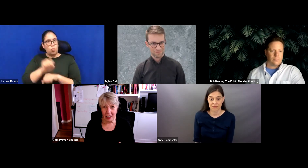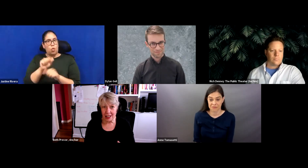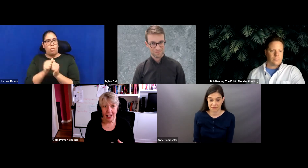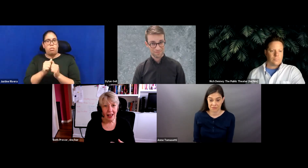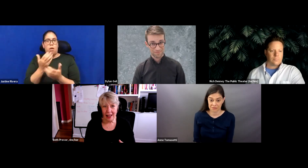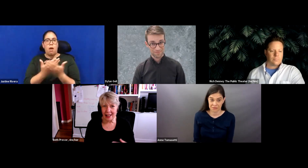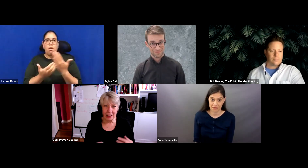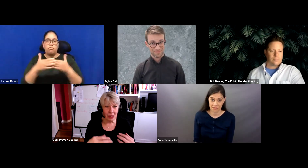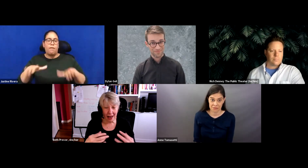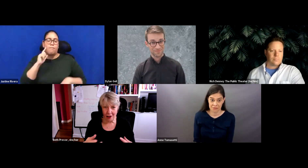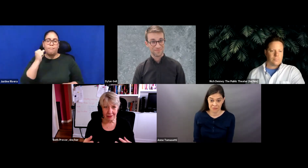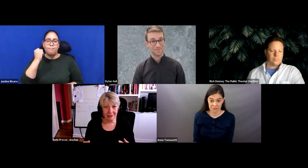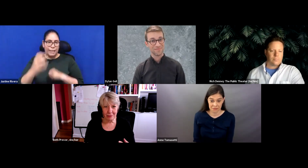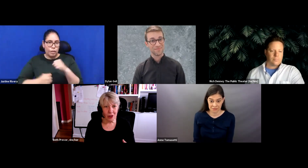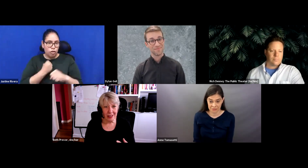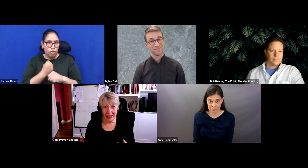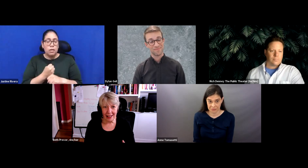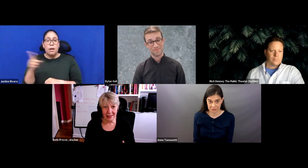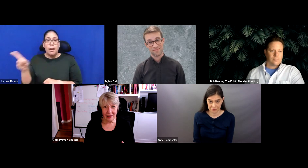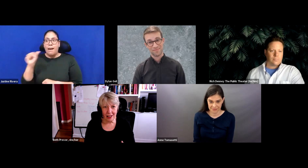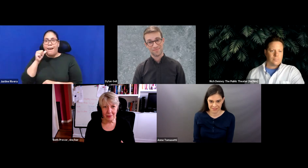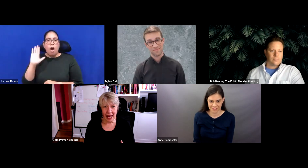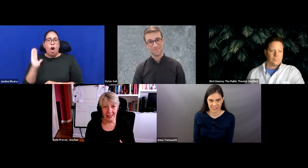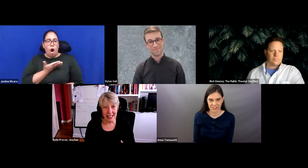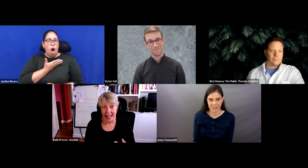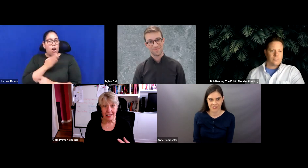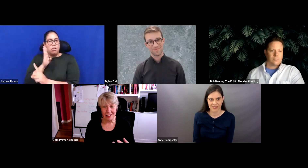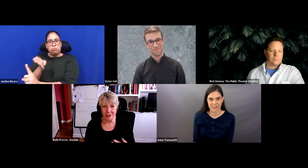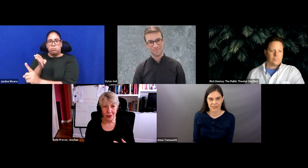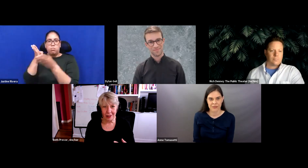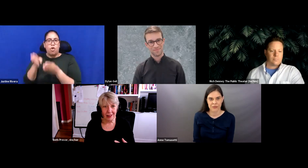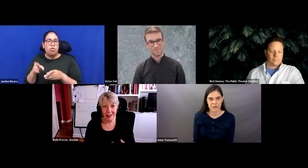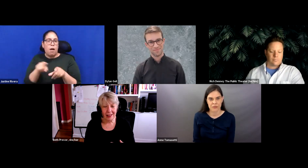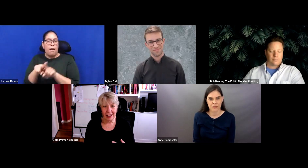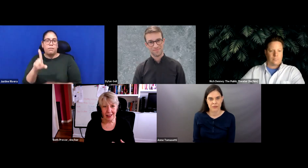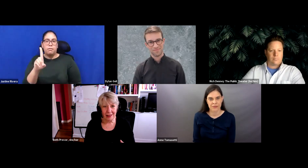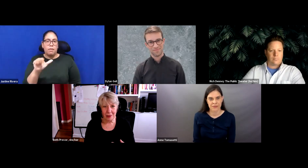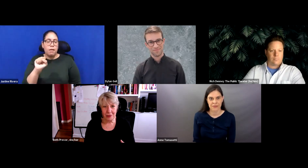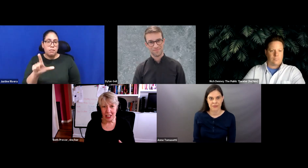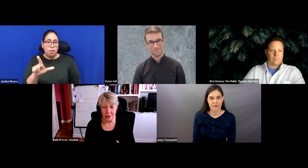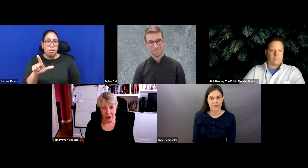years and has been our person as a DASL for the Shakespeare in